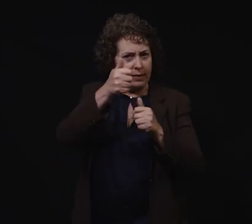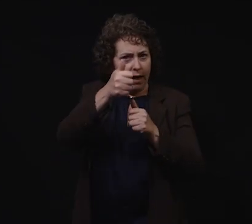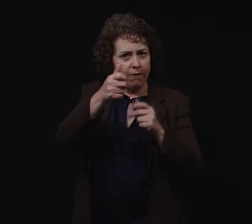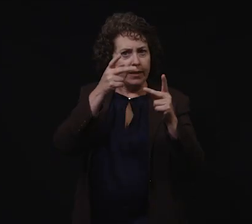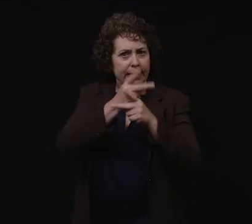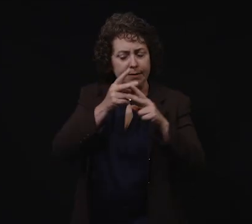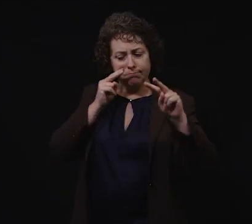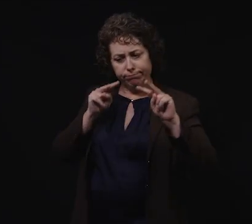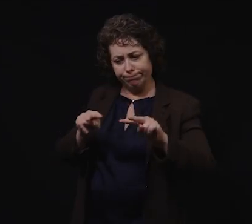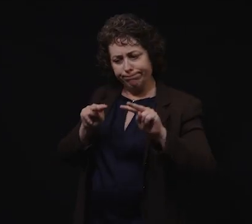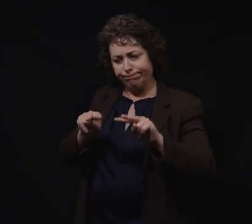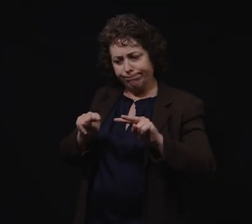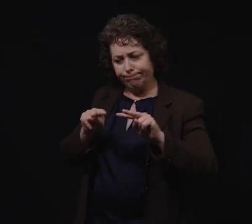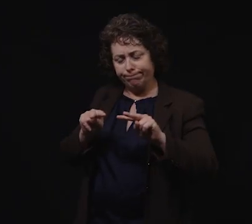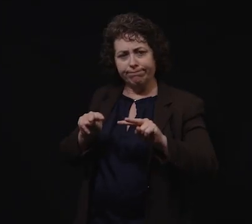Thank You Erin